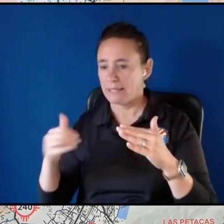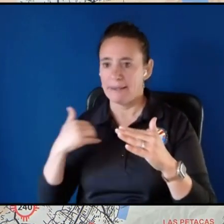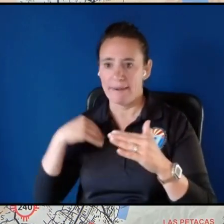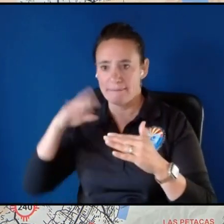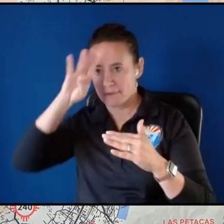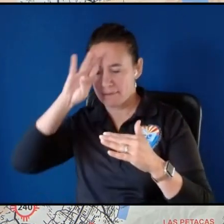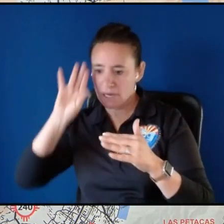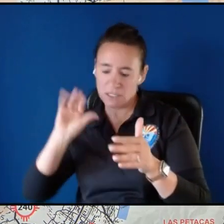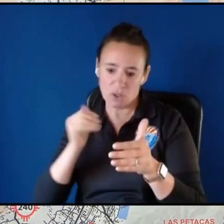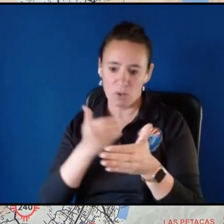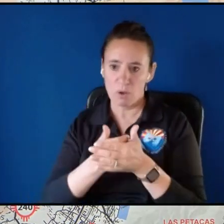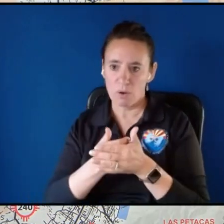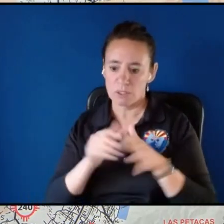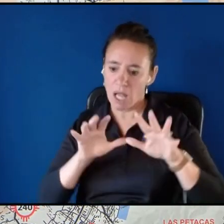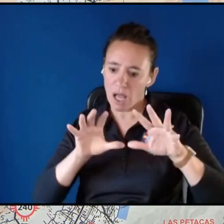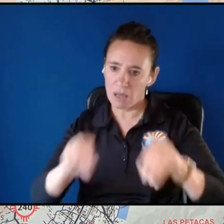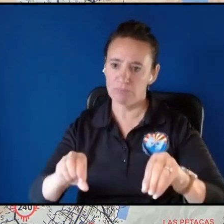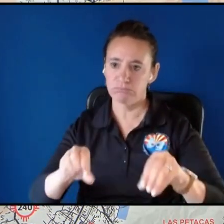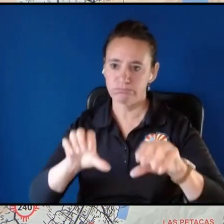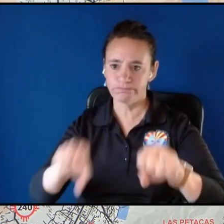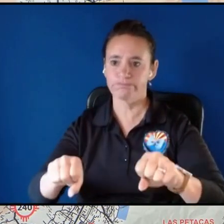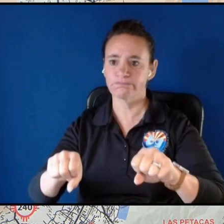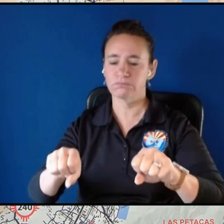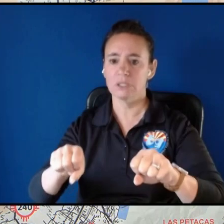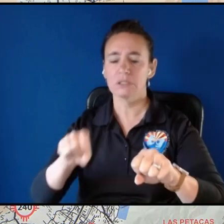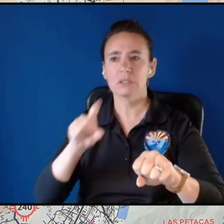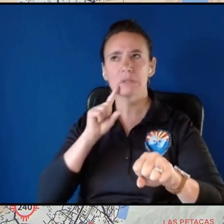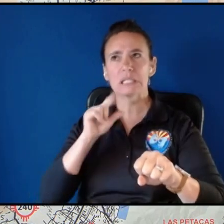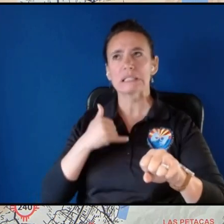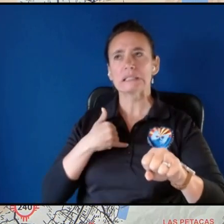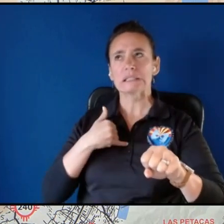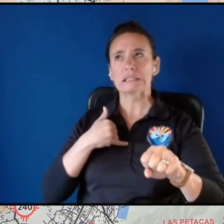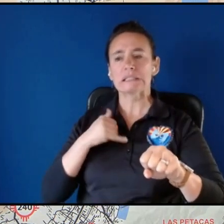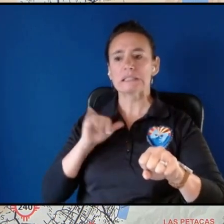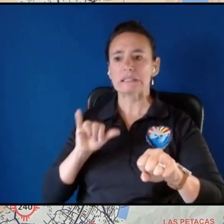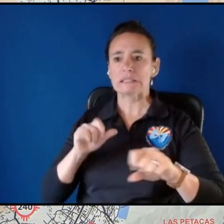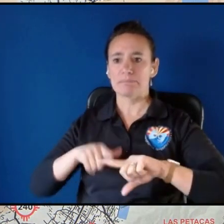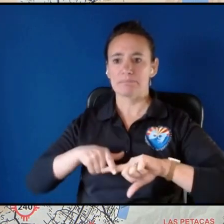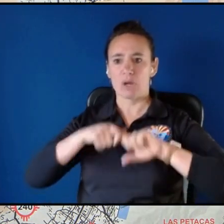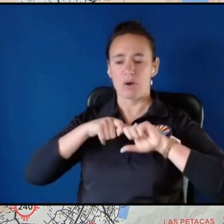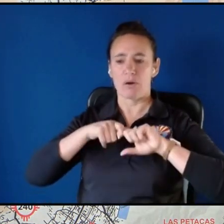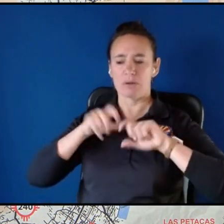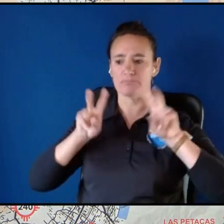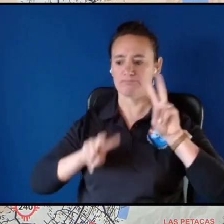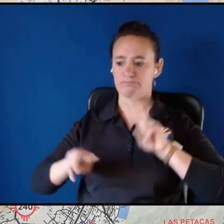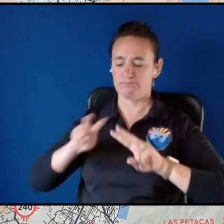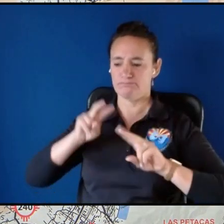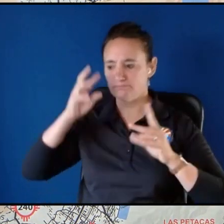out, but that caused us to reassess the situation and recognize that, you know, this far out from the fire,